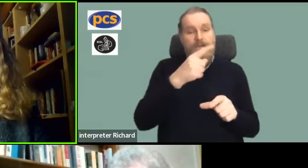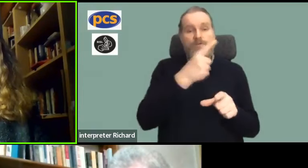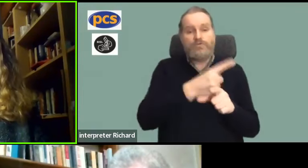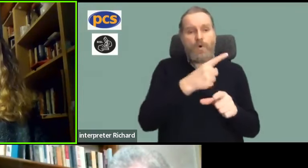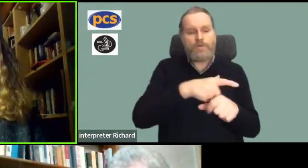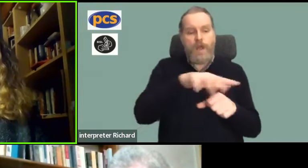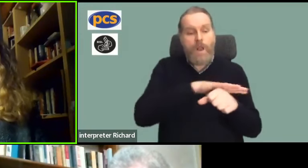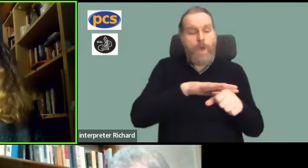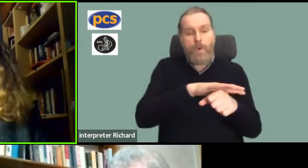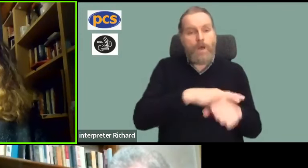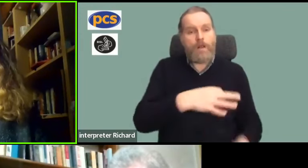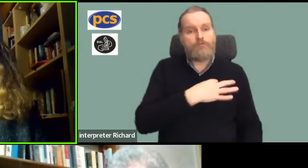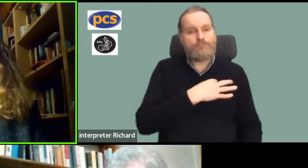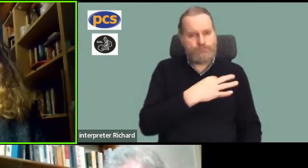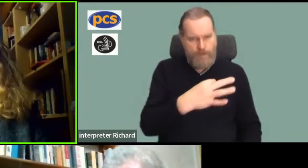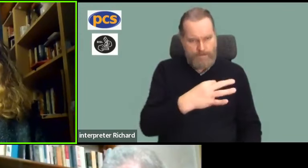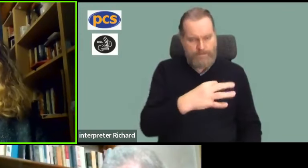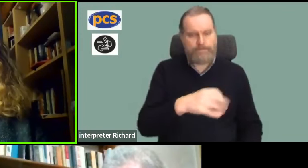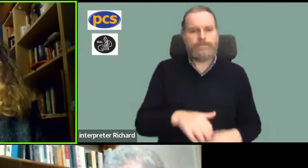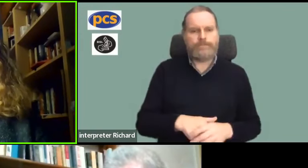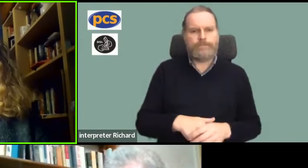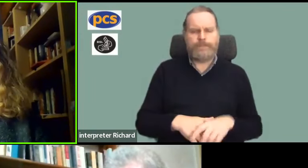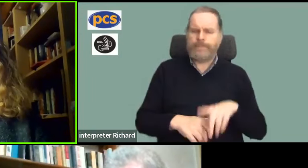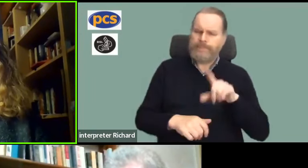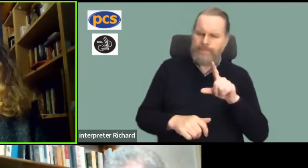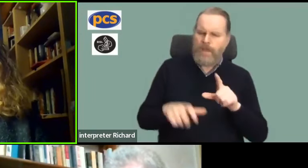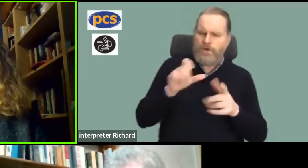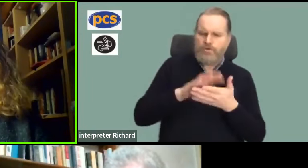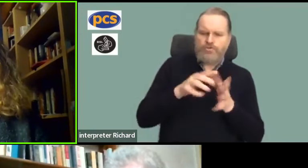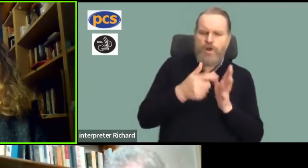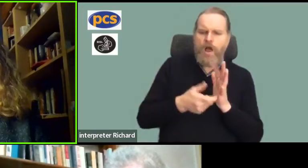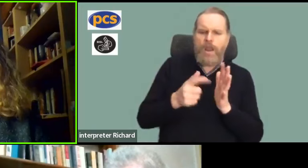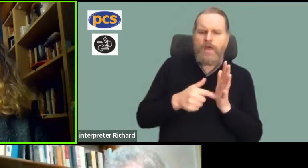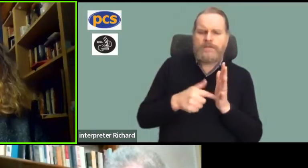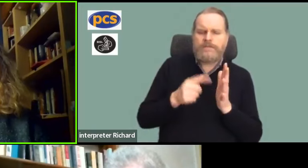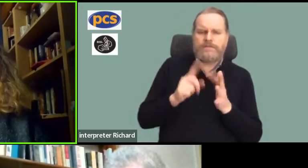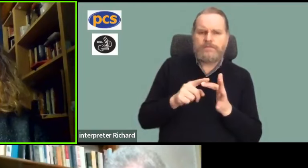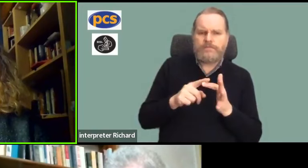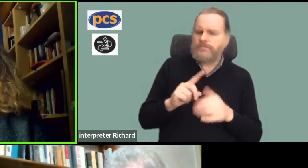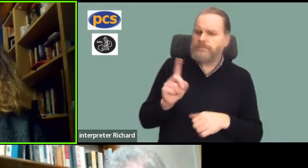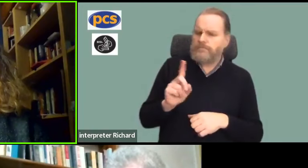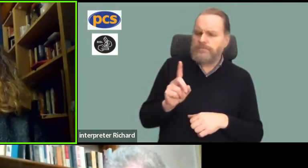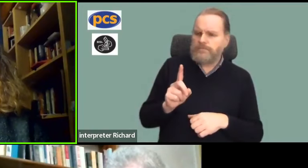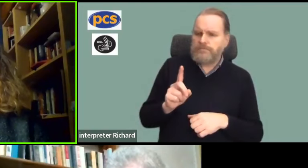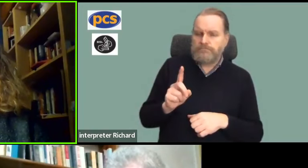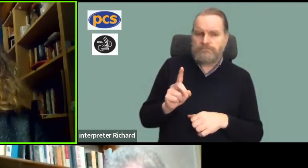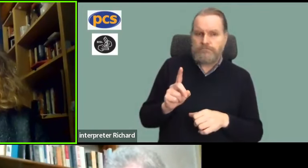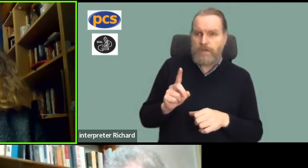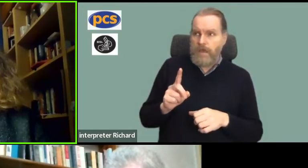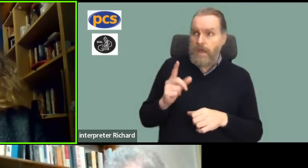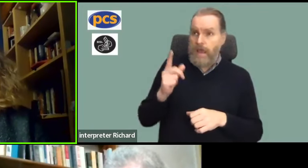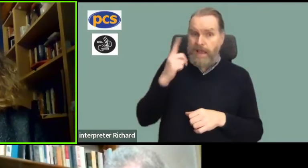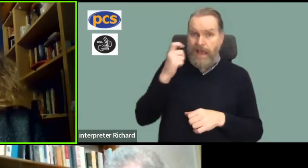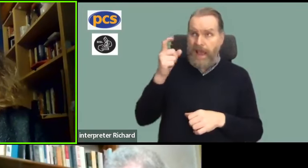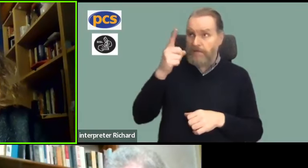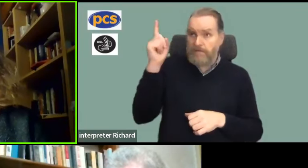But Charlotte But Charlotte gatty says when en you say the little surely a Pcs member r cannot cannot be forced to cost. Pick